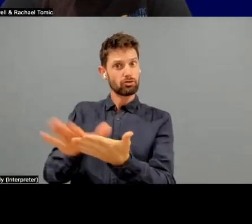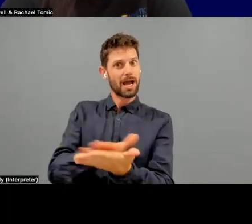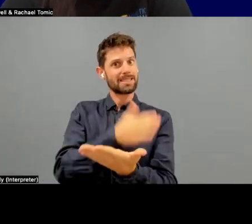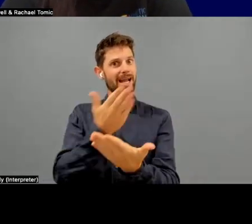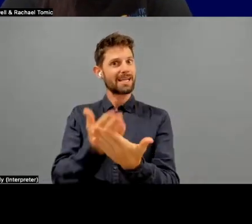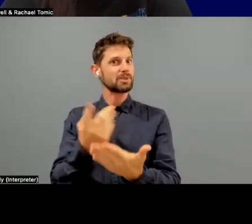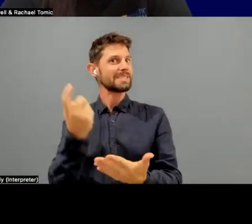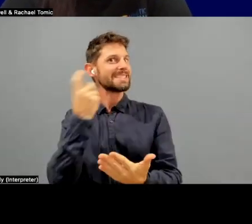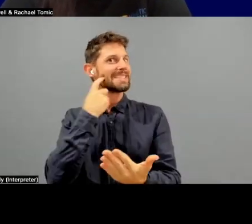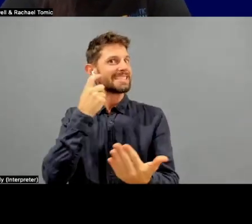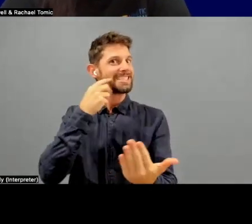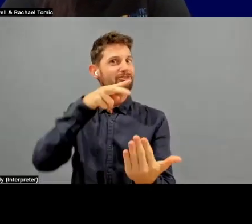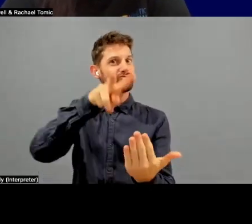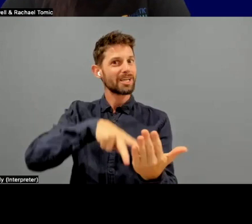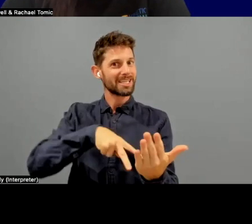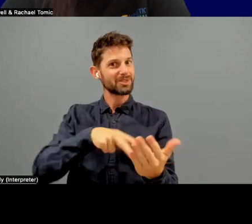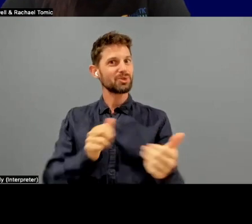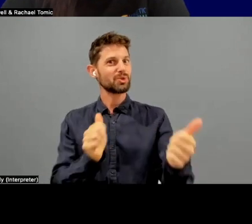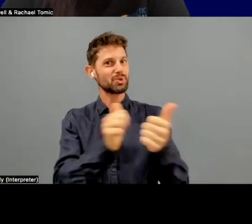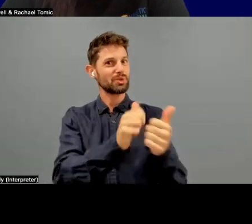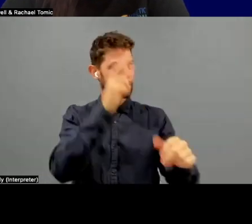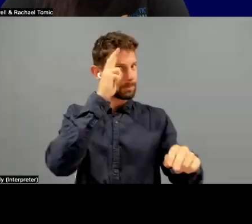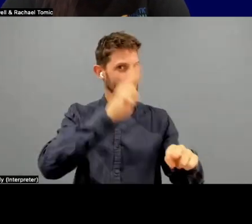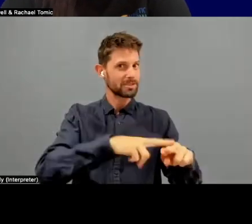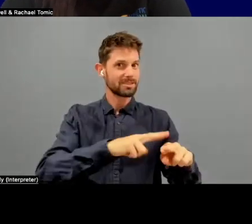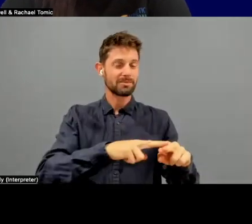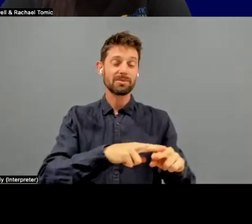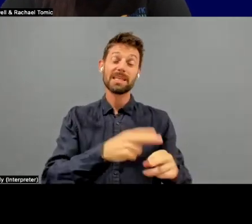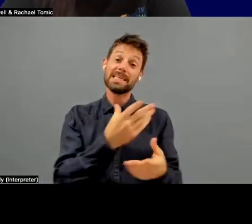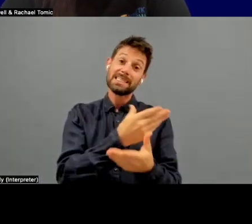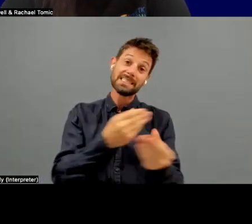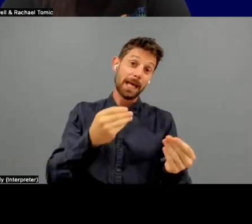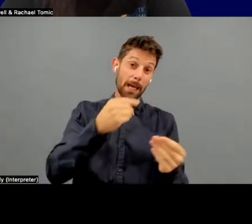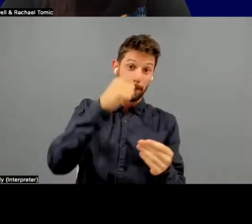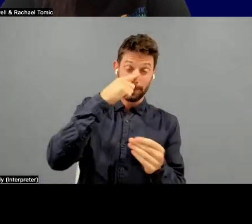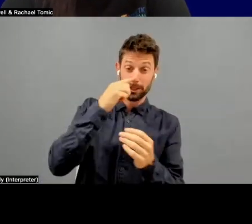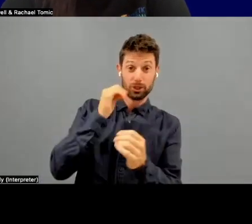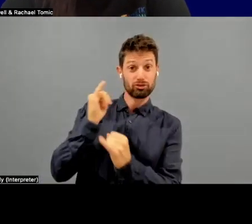their research has been criticised for its lack of thorough research and single study